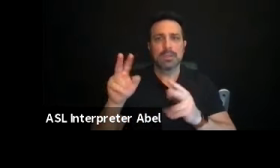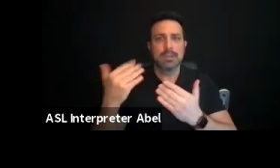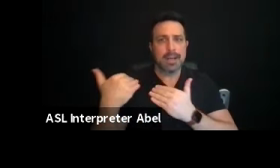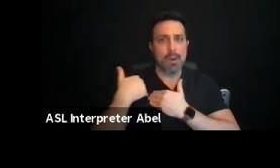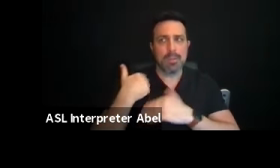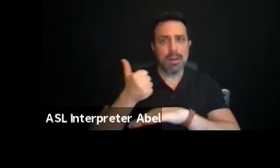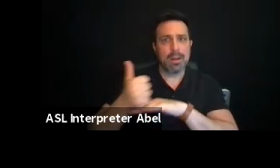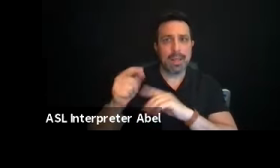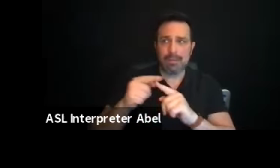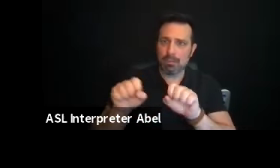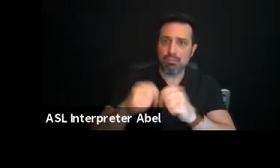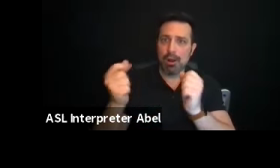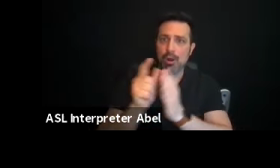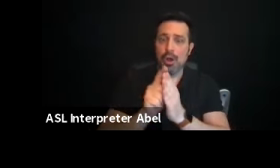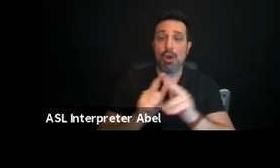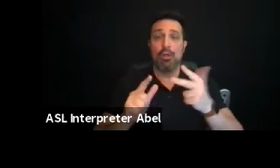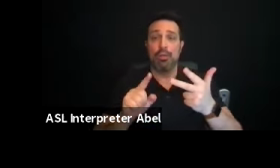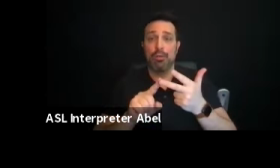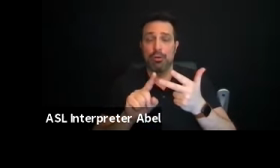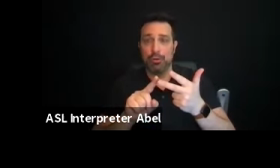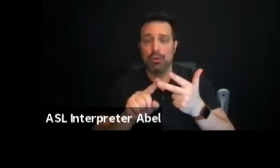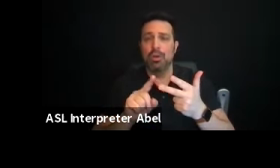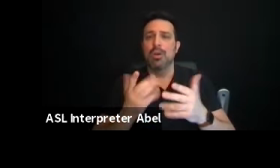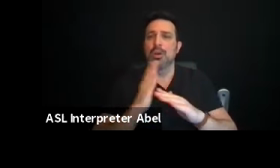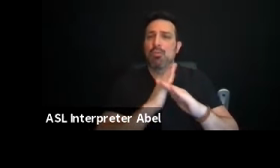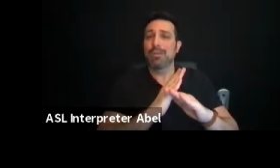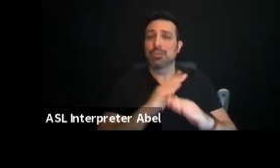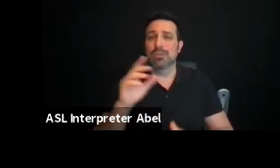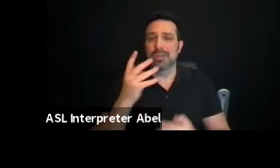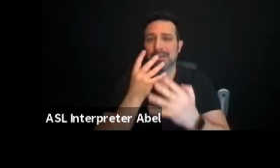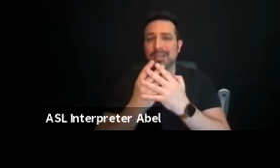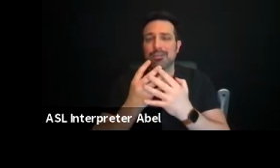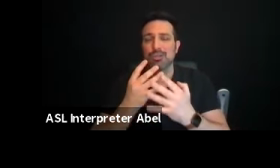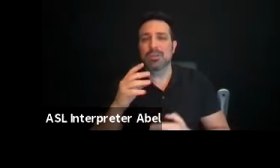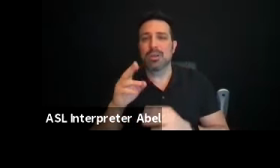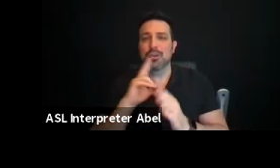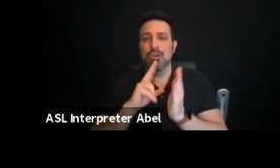but private right of action. If these laws aren't enforced, this allows community members to seek accountability when